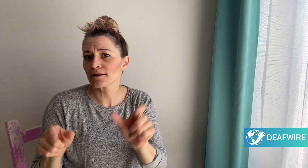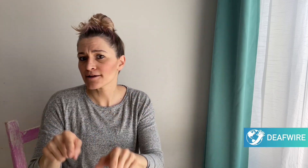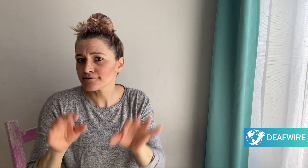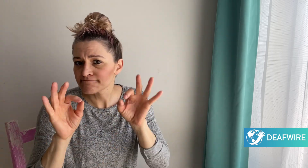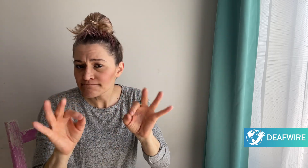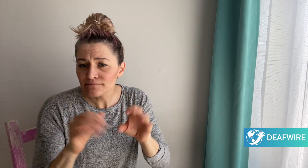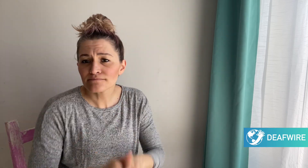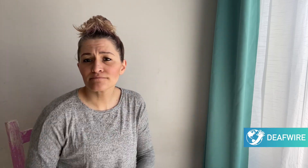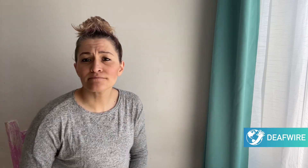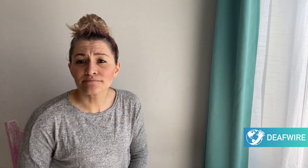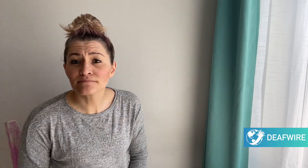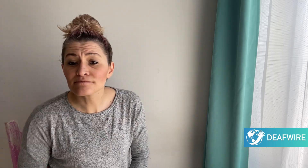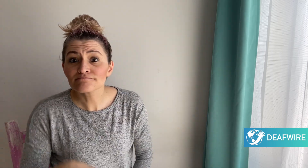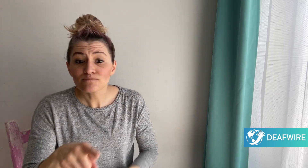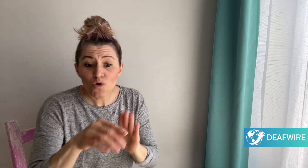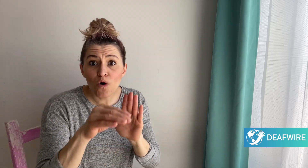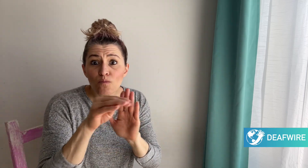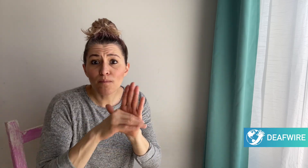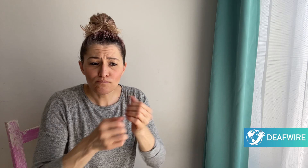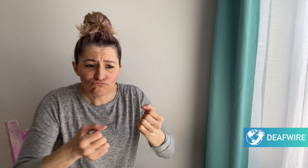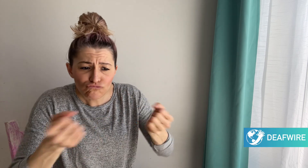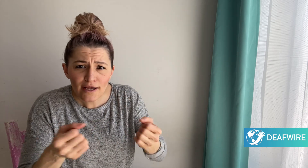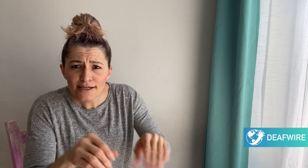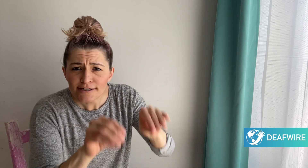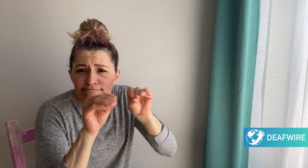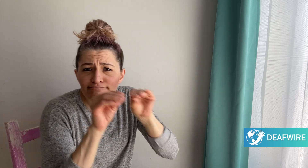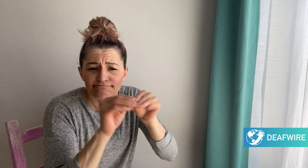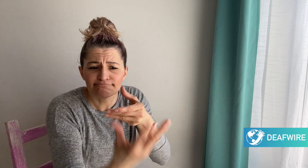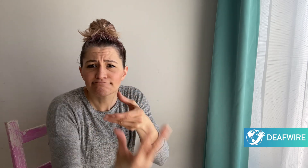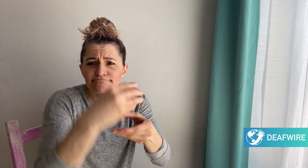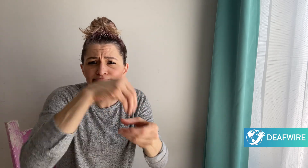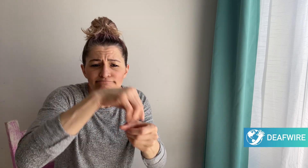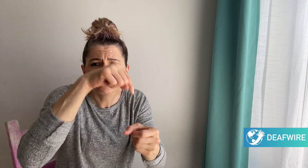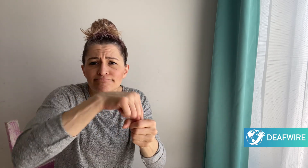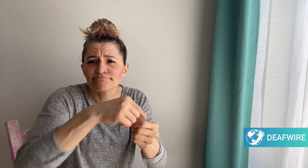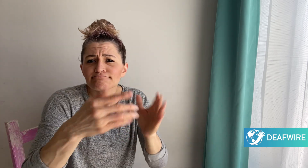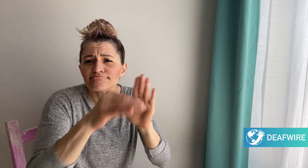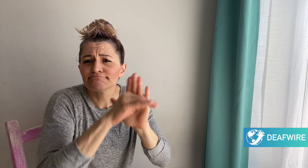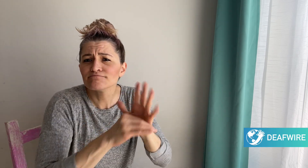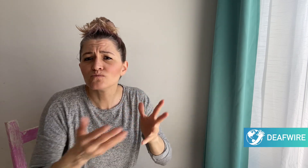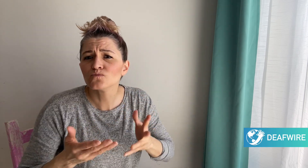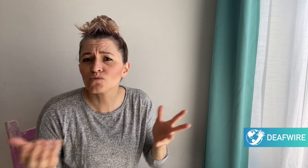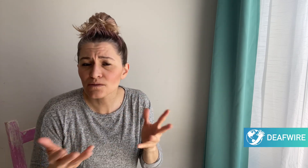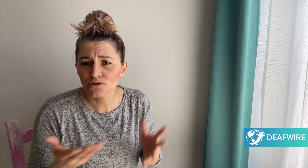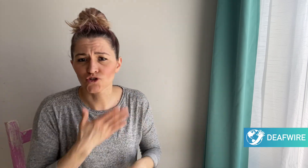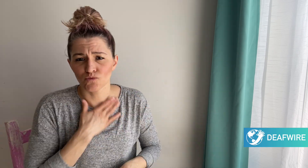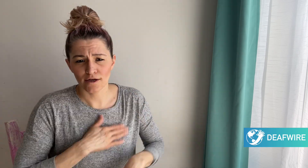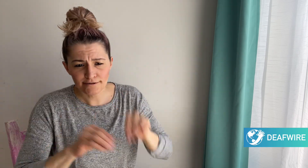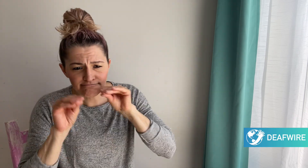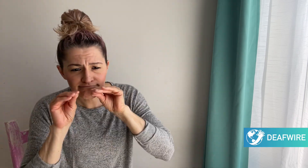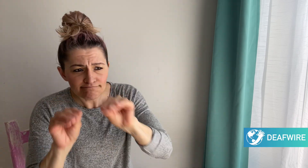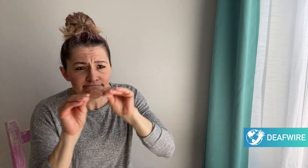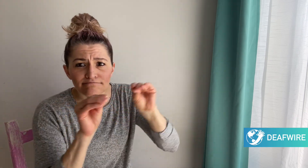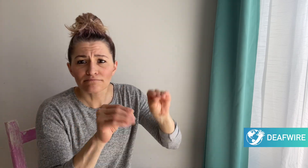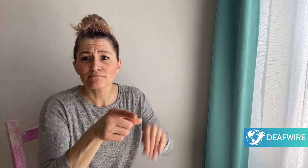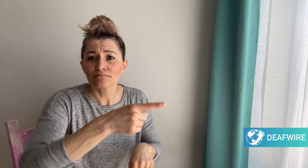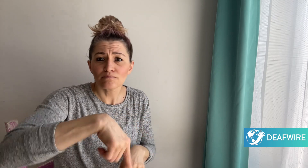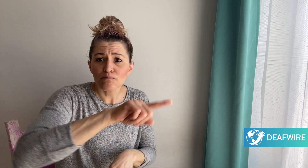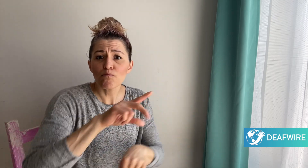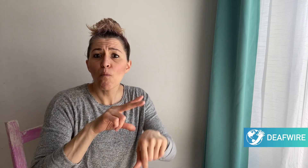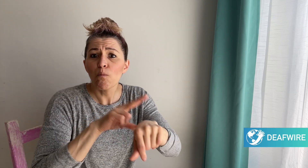with Deaf individuals. Training includes educating